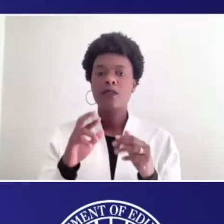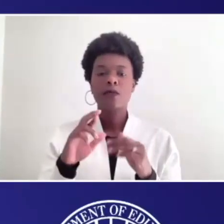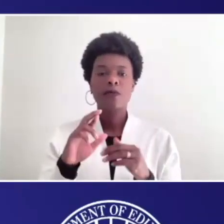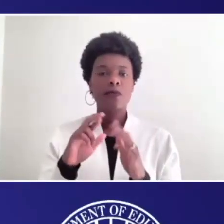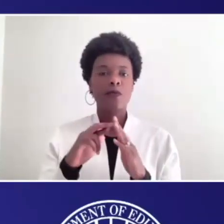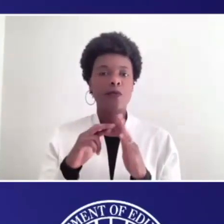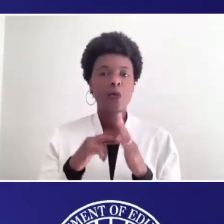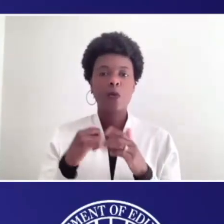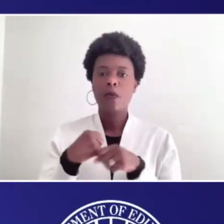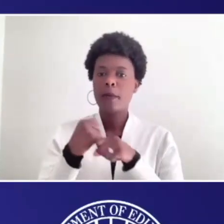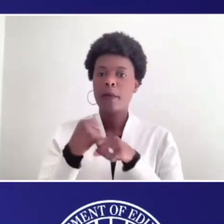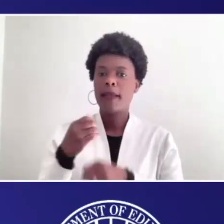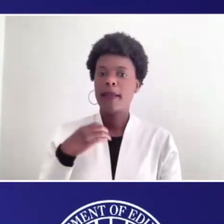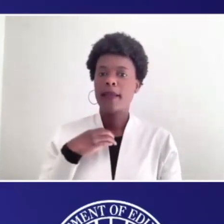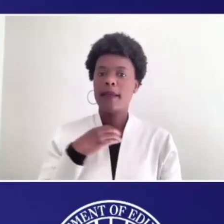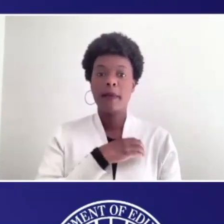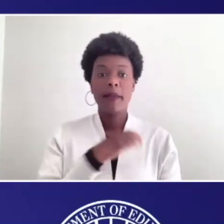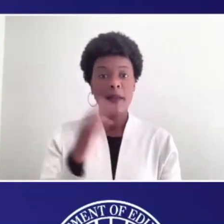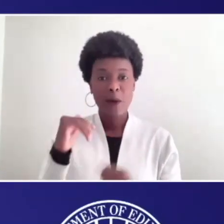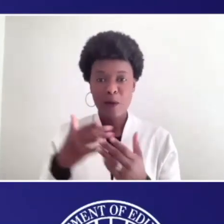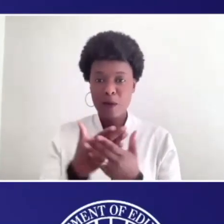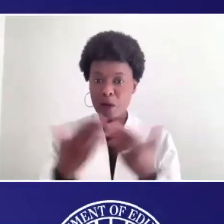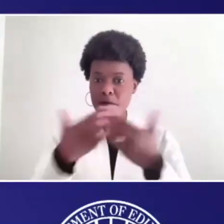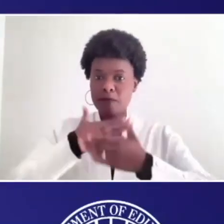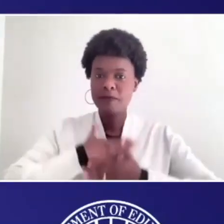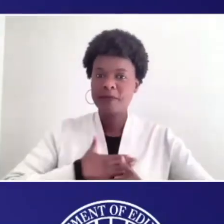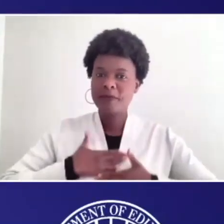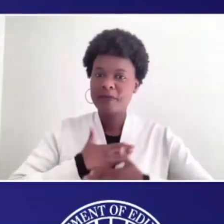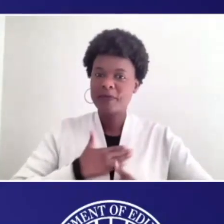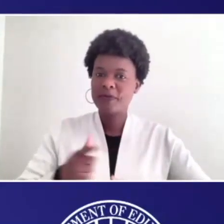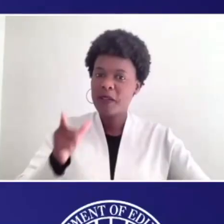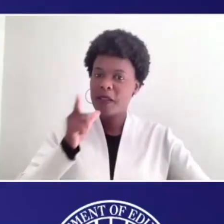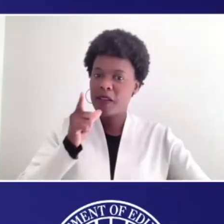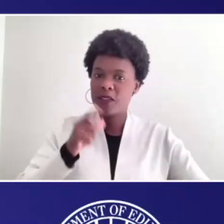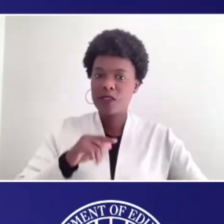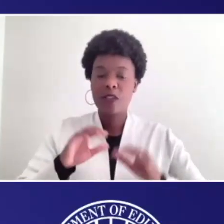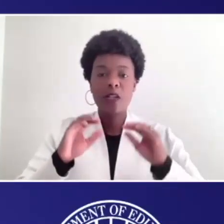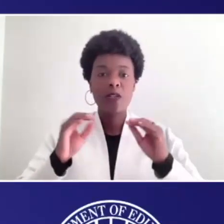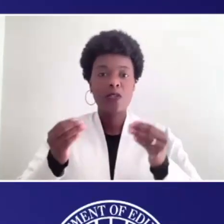I hope everybody had a good lunch. We have no cards up, so I'm going to turn